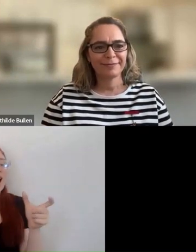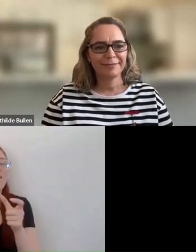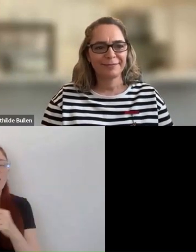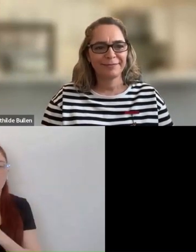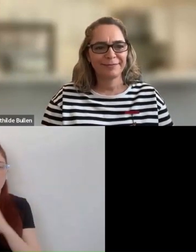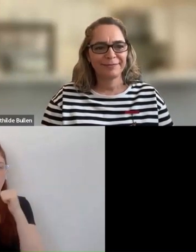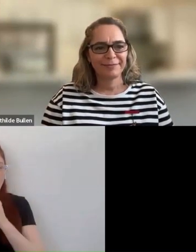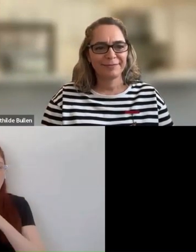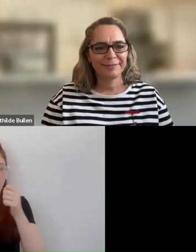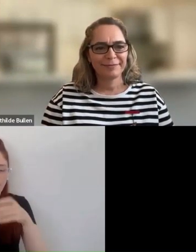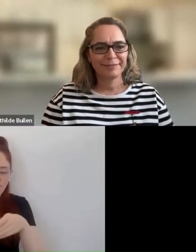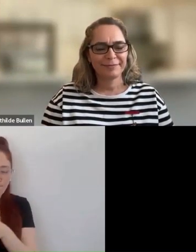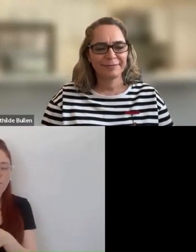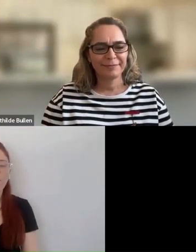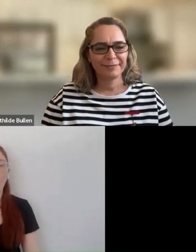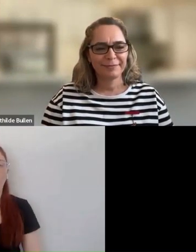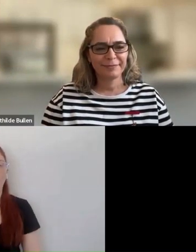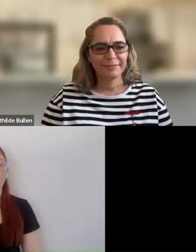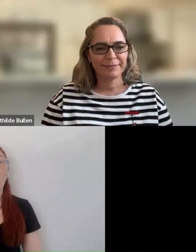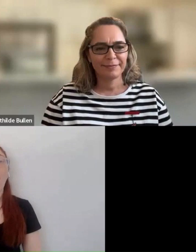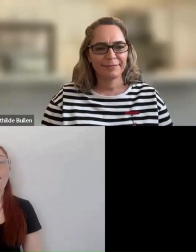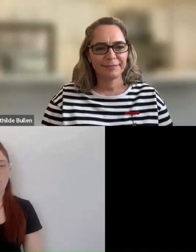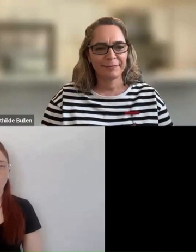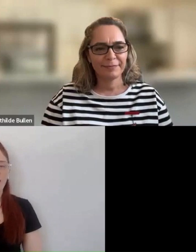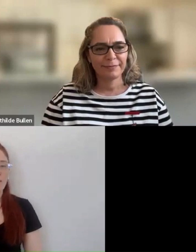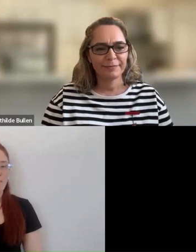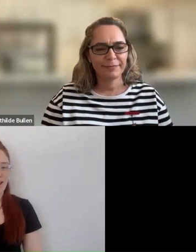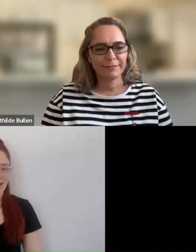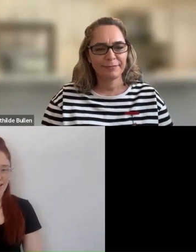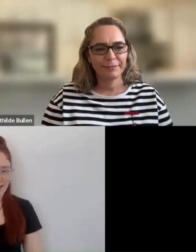Now, I should mention both of our speakers are have pretty